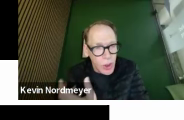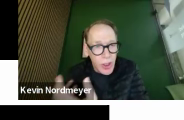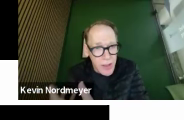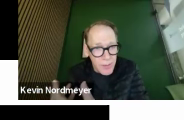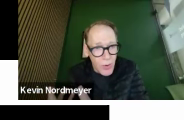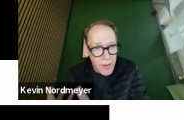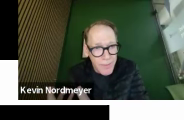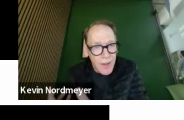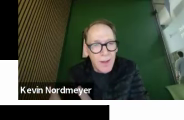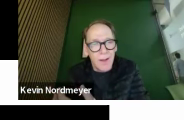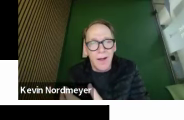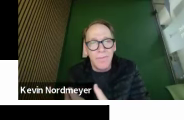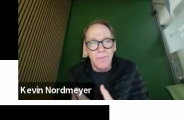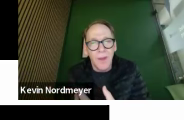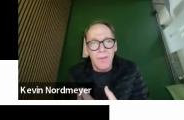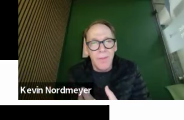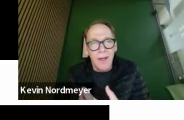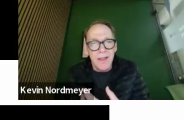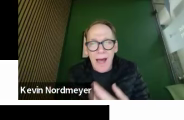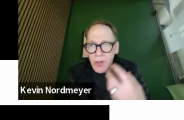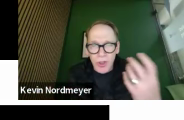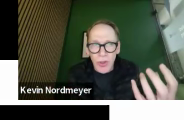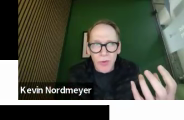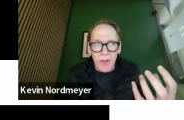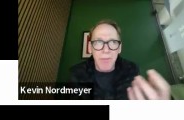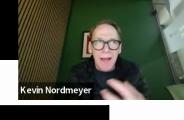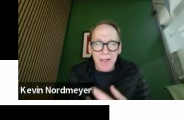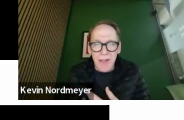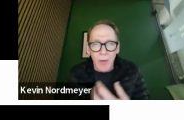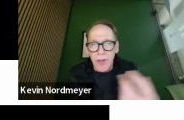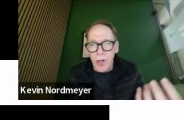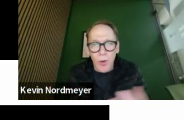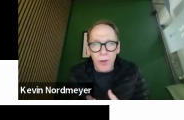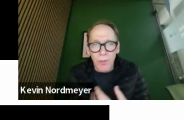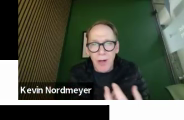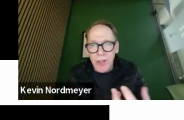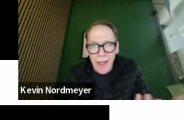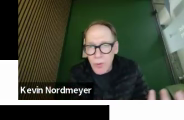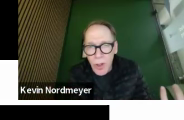that could cost more and it's how you choose to balance that within an overall budget,